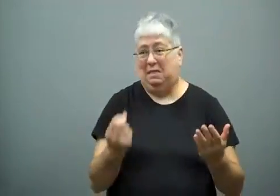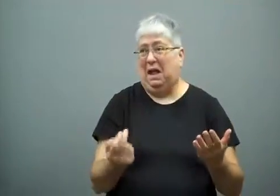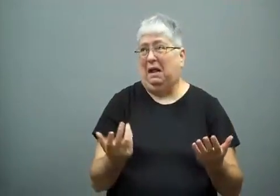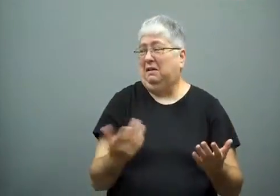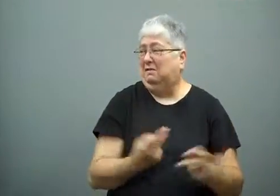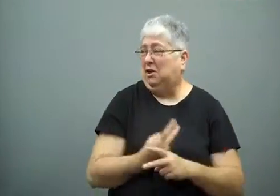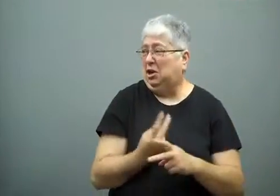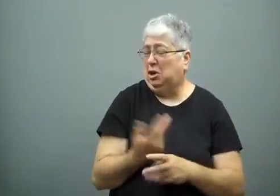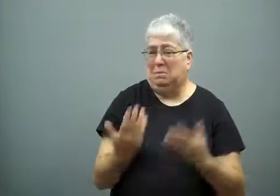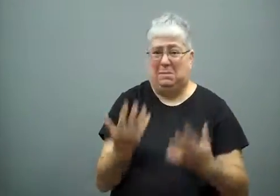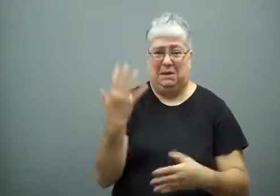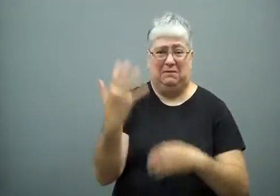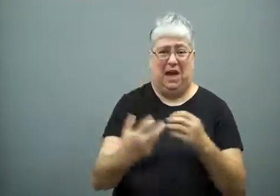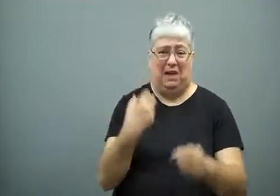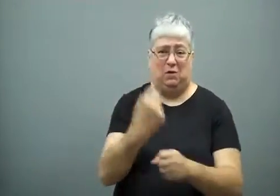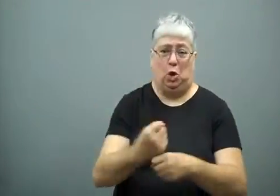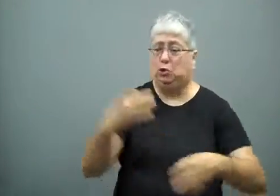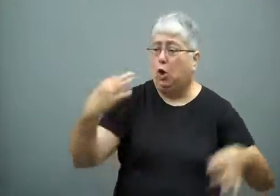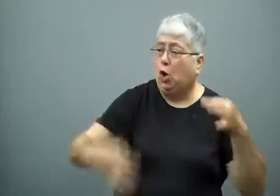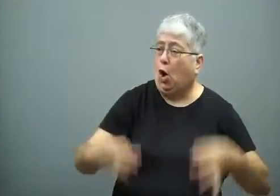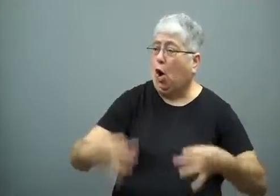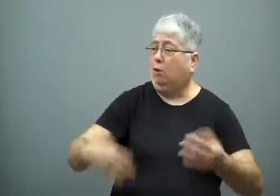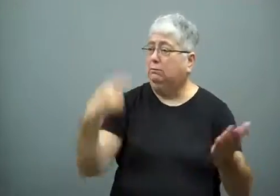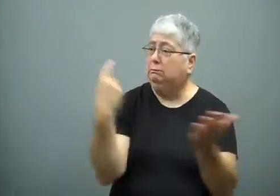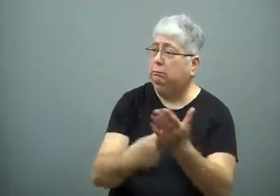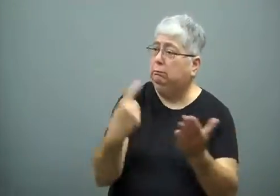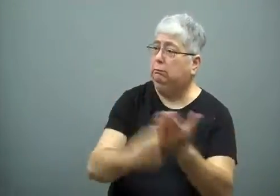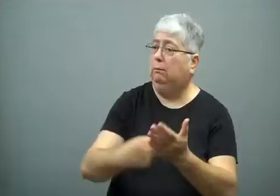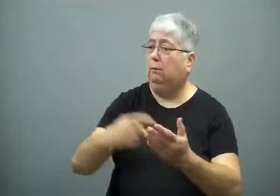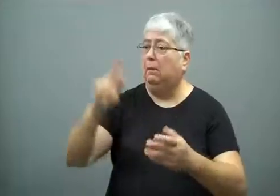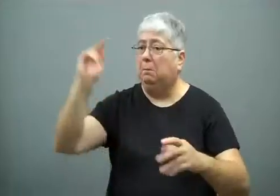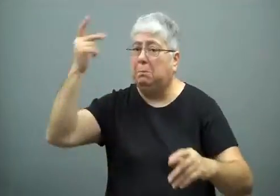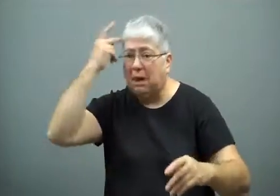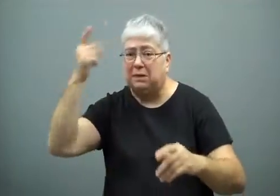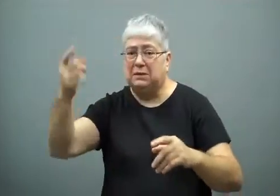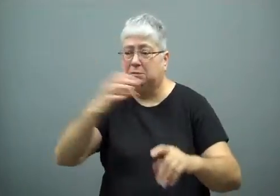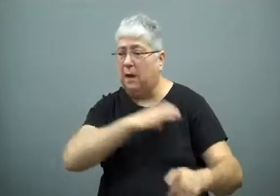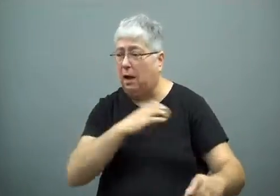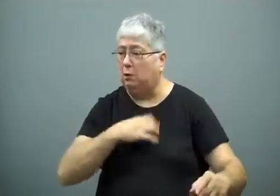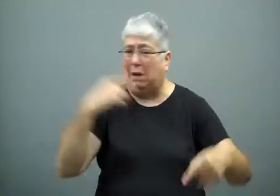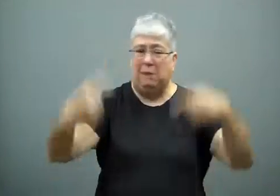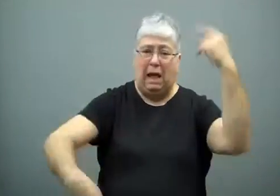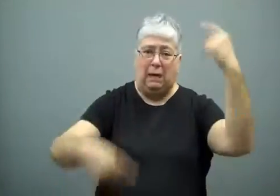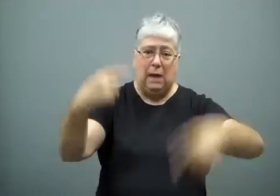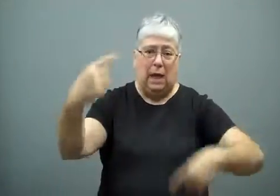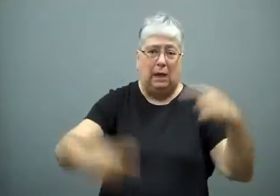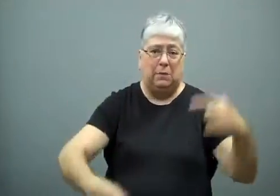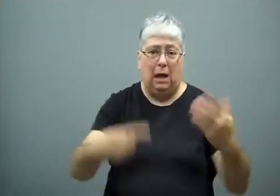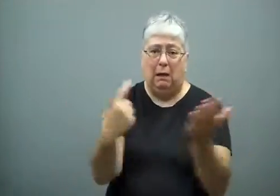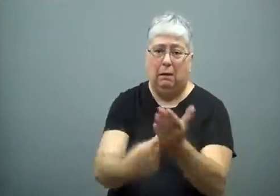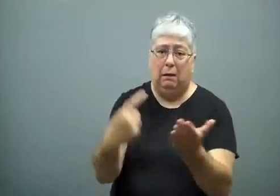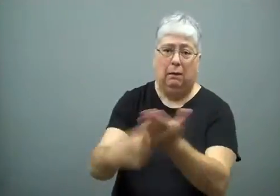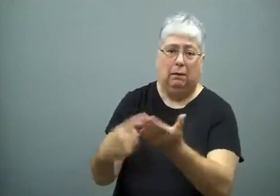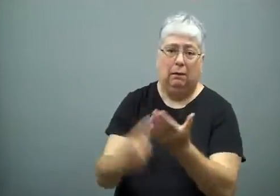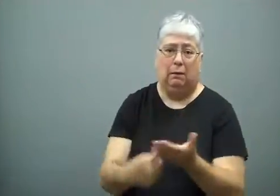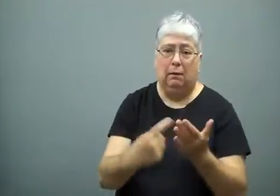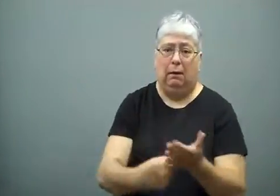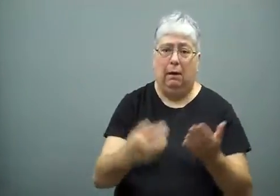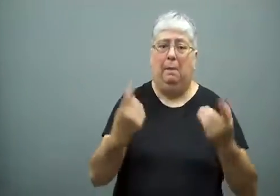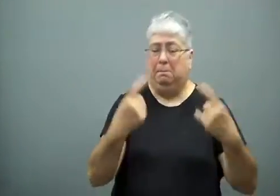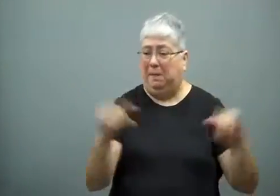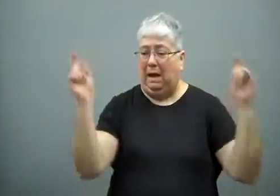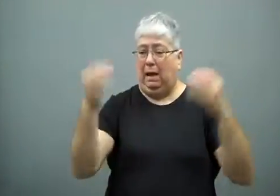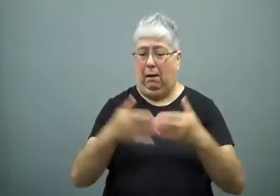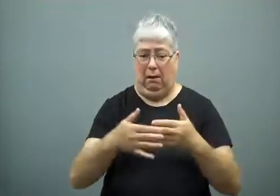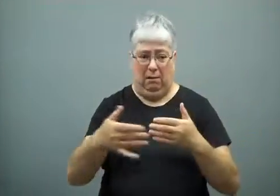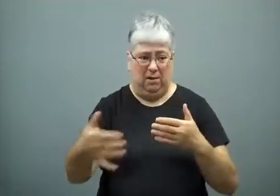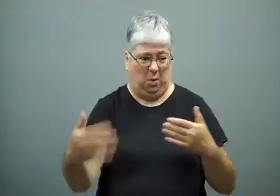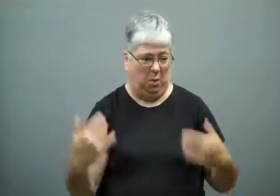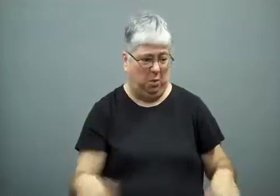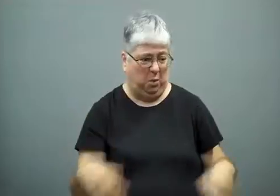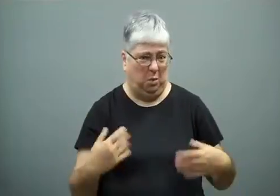Then he figures the legal and political challenges will take another five.